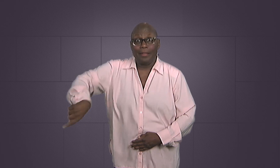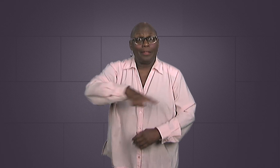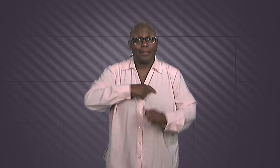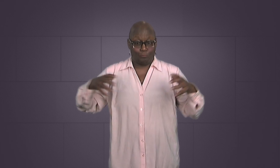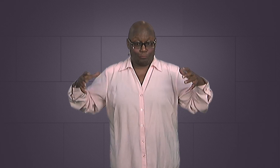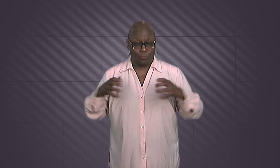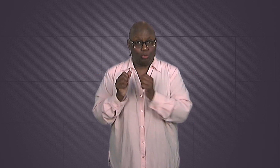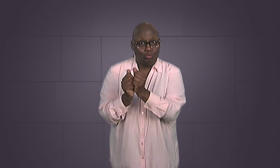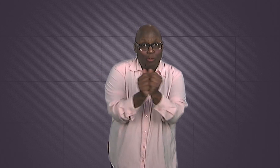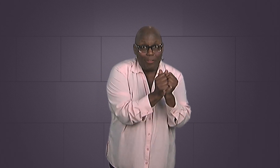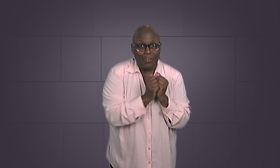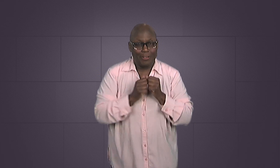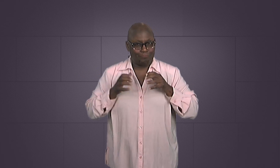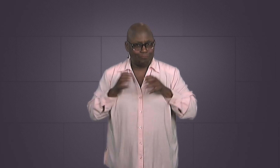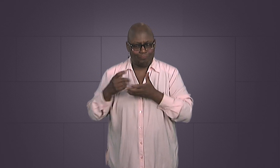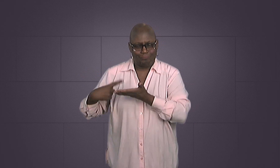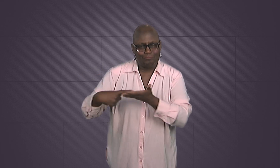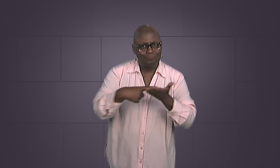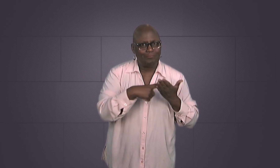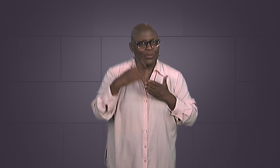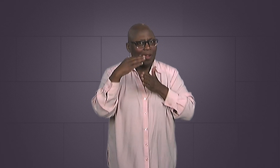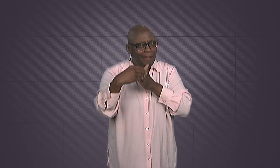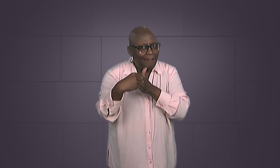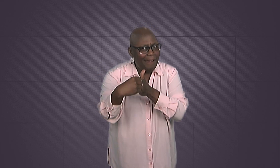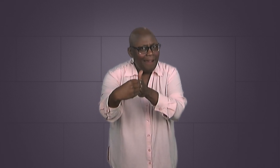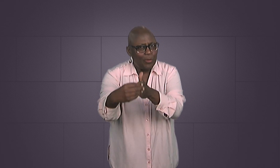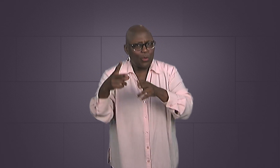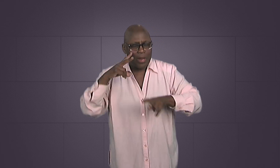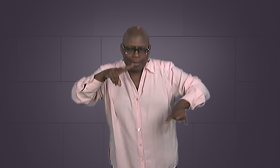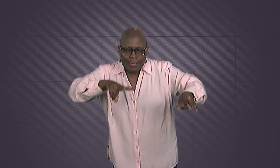Together we will guide you in looking